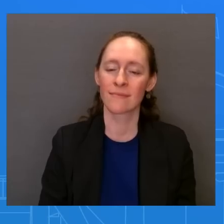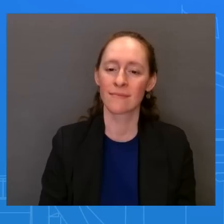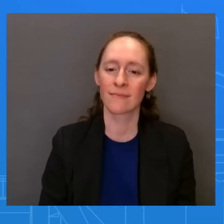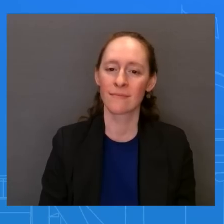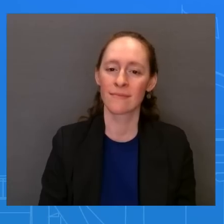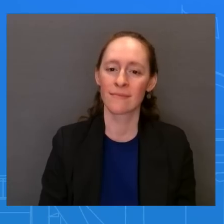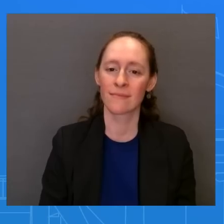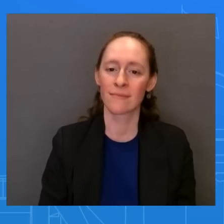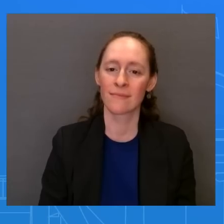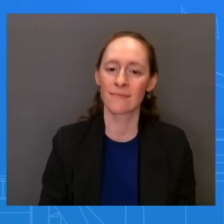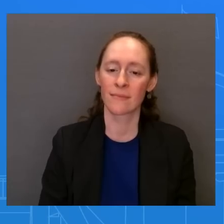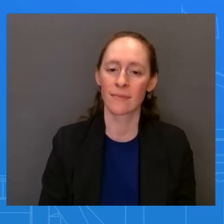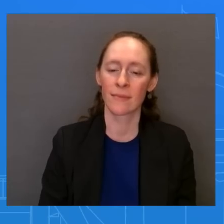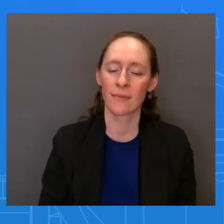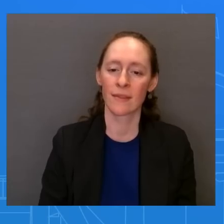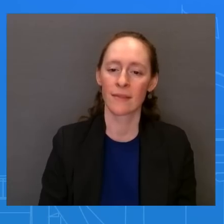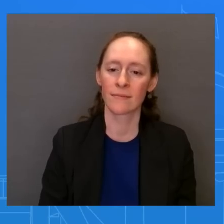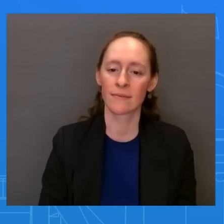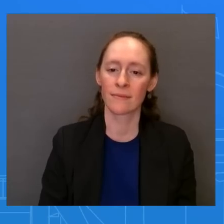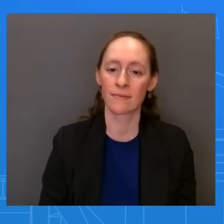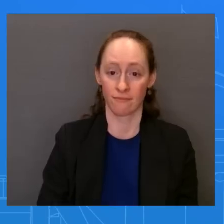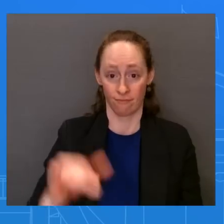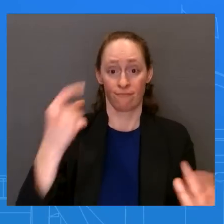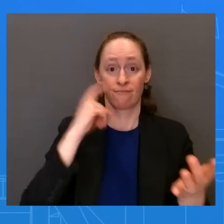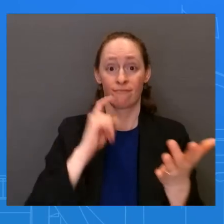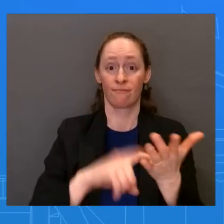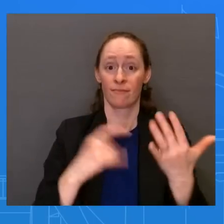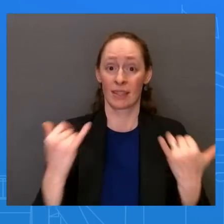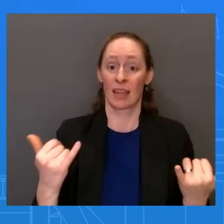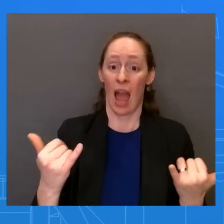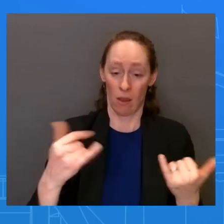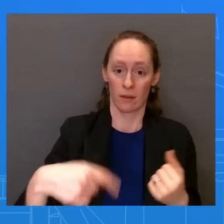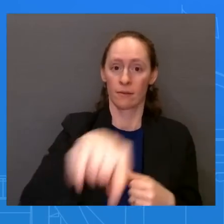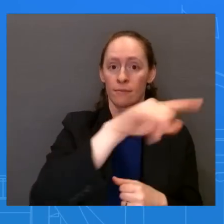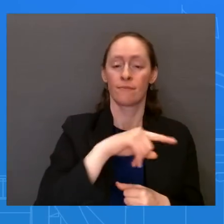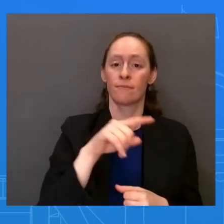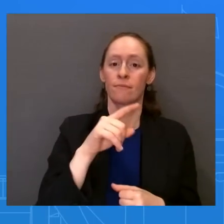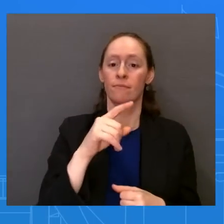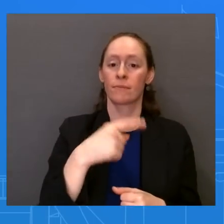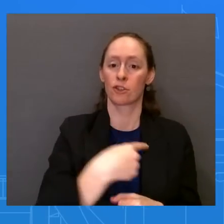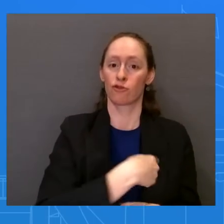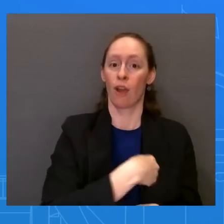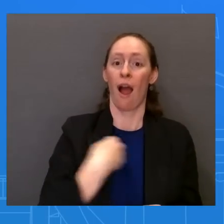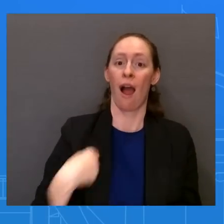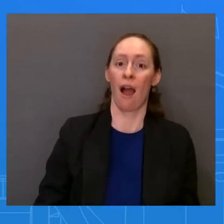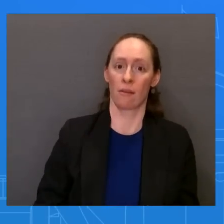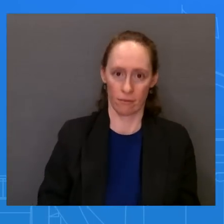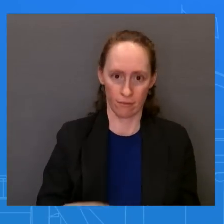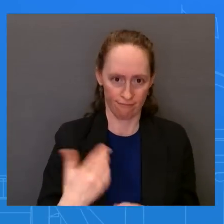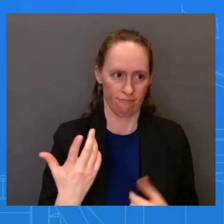about China's relative economic weakness? And do you think that this raises the likelihood of an economic downturn in the U.S.